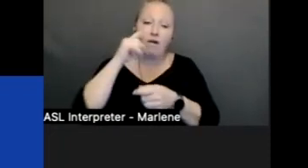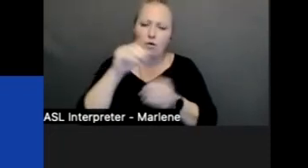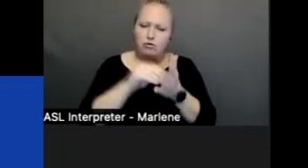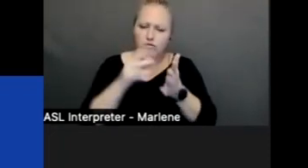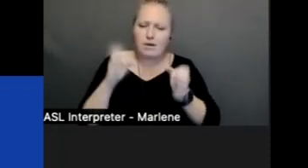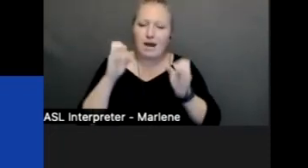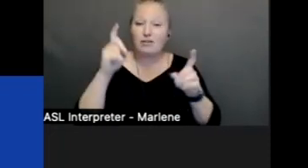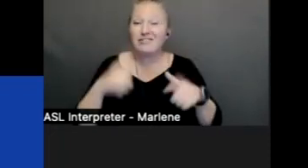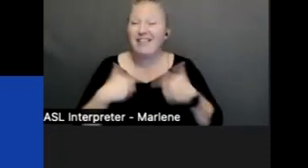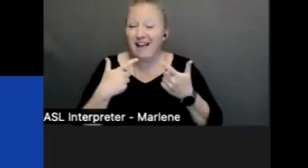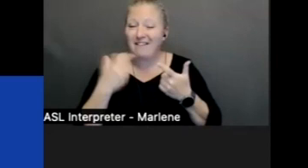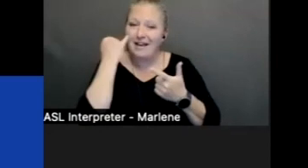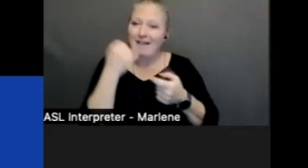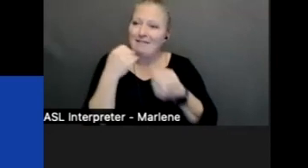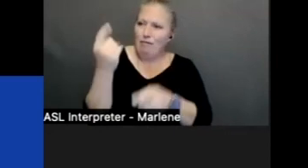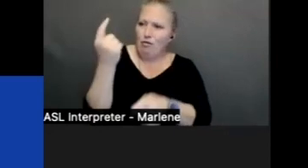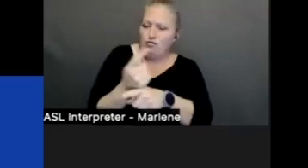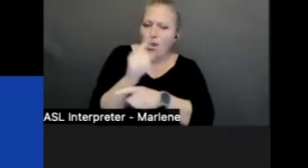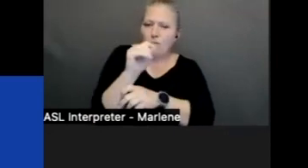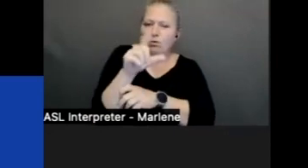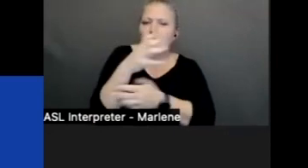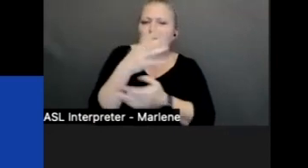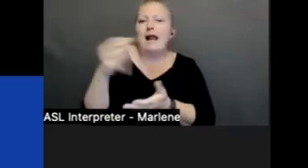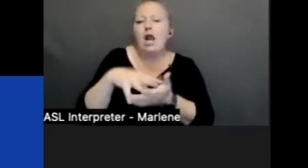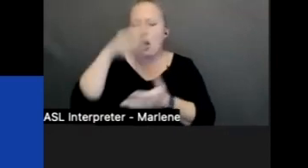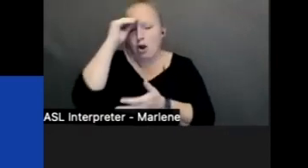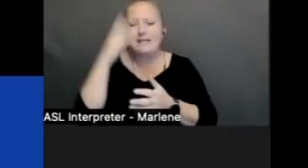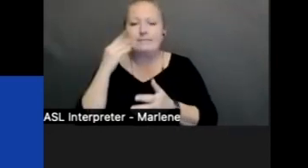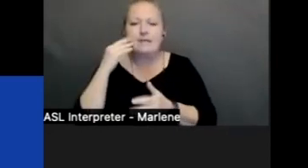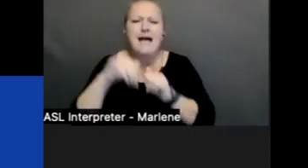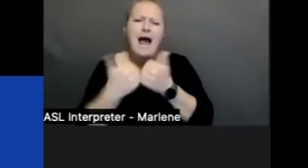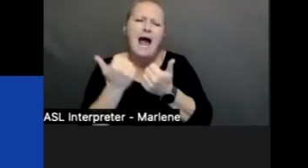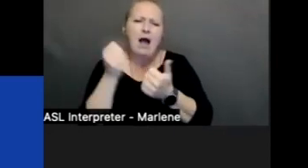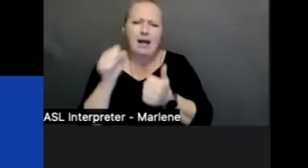if they're given the right tools and learning experiences on how to engage with education